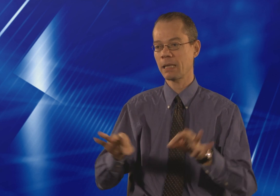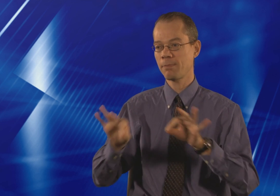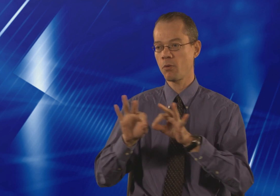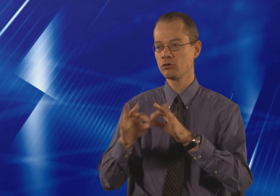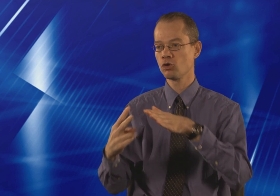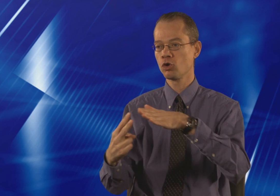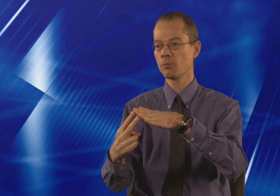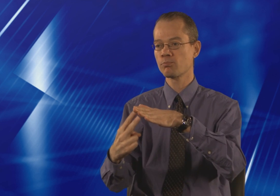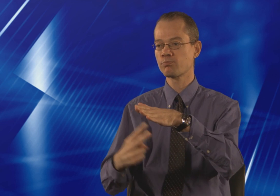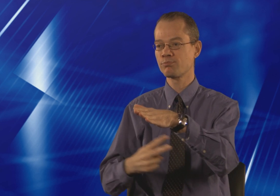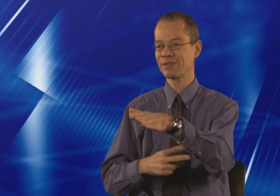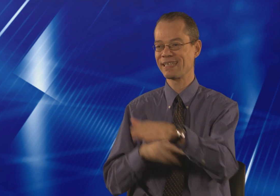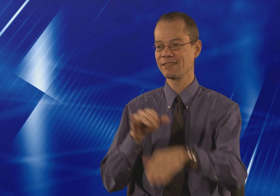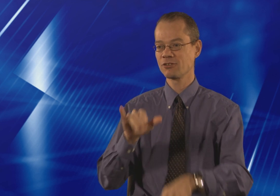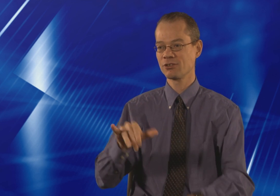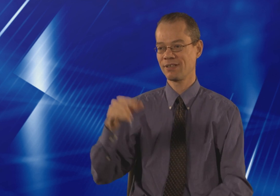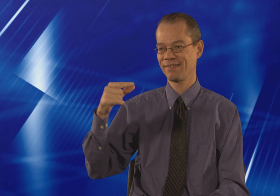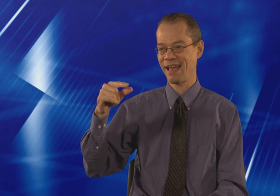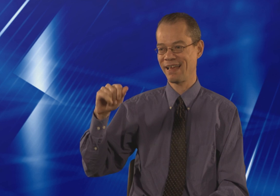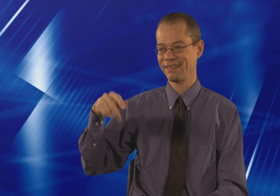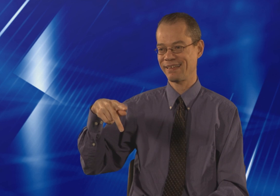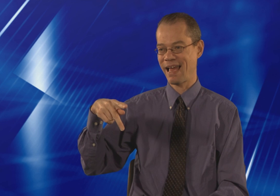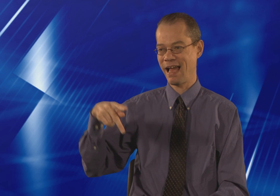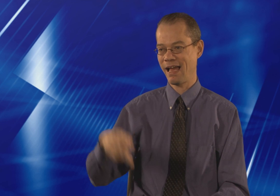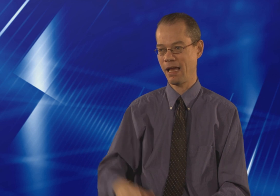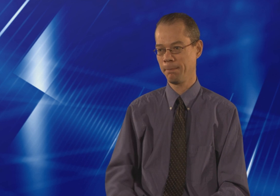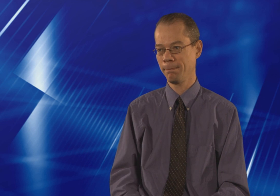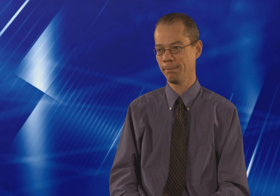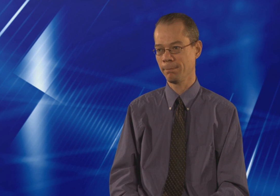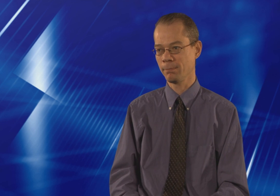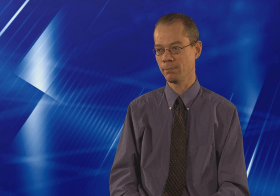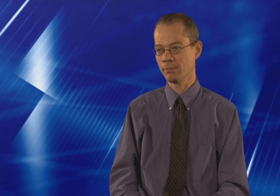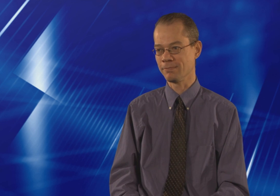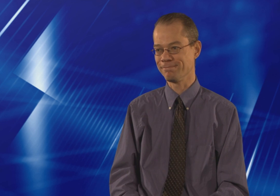So I see that this is a significant bridge to fill that gap.